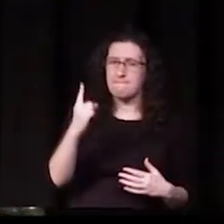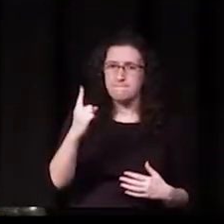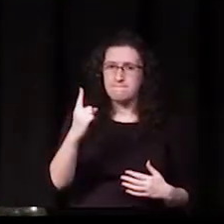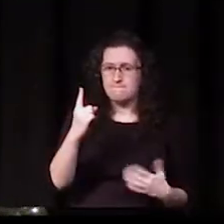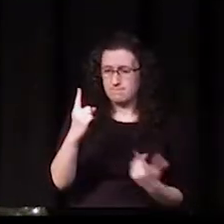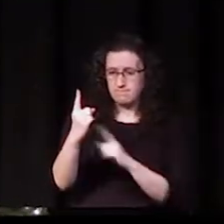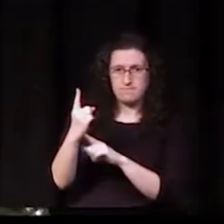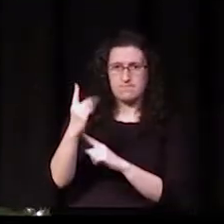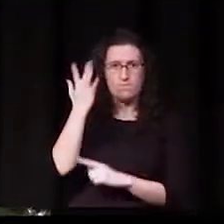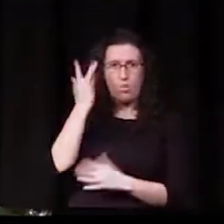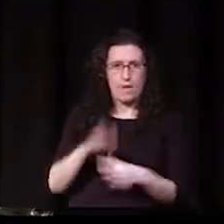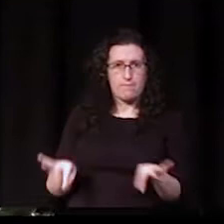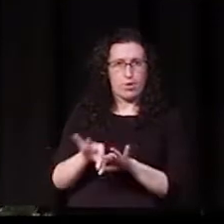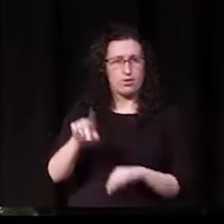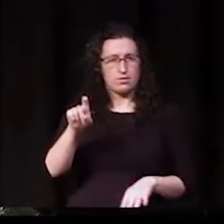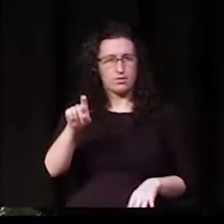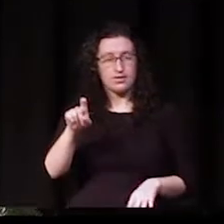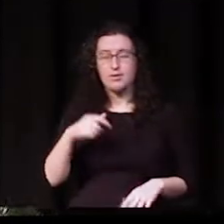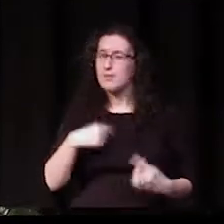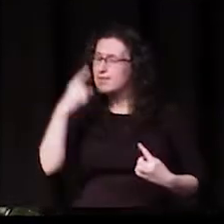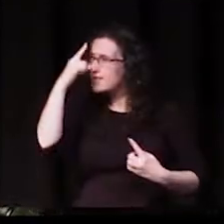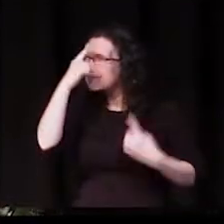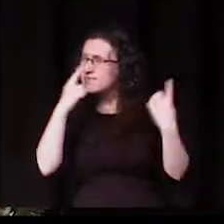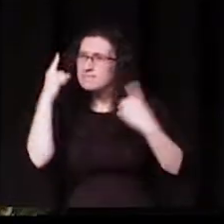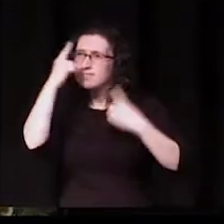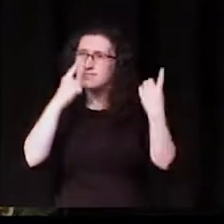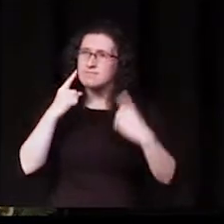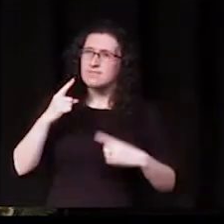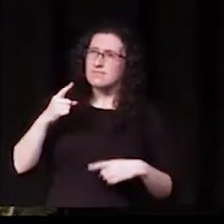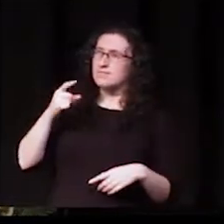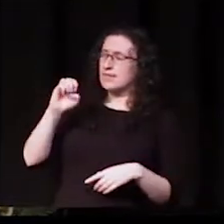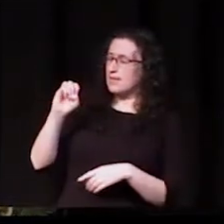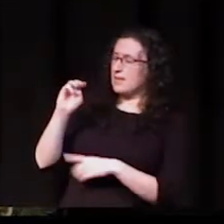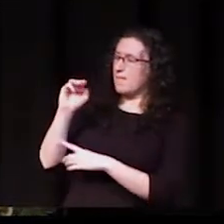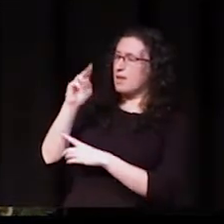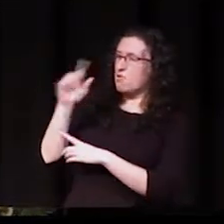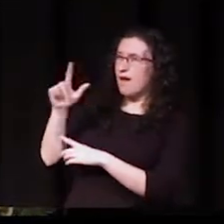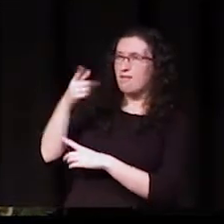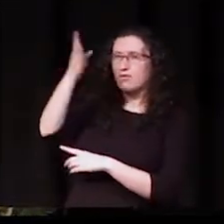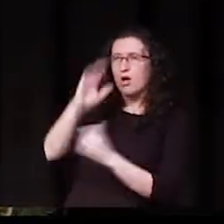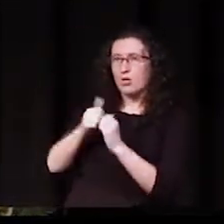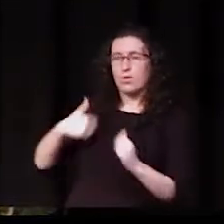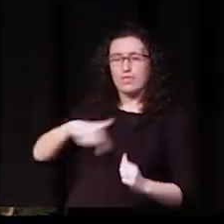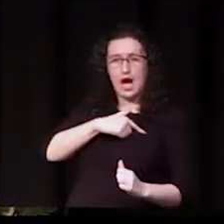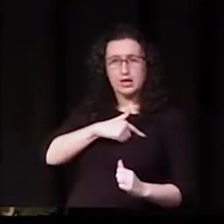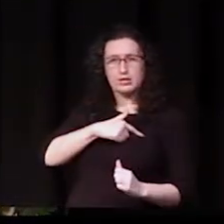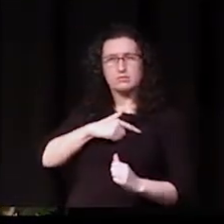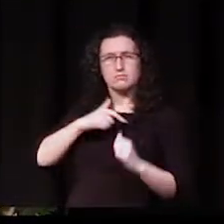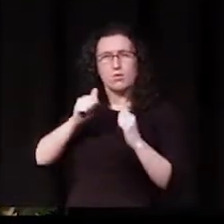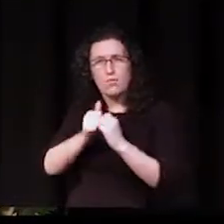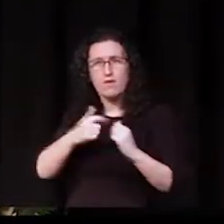As I've been thinking this, about Emmanuel, the "with us God," in light of this in-between week